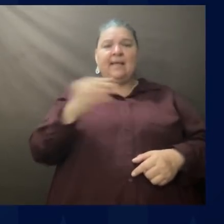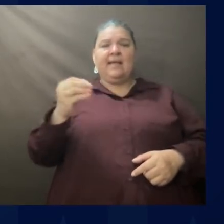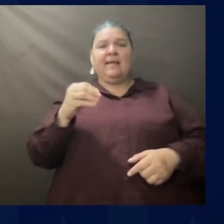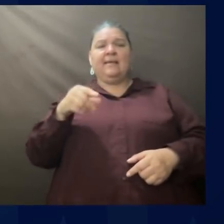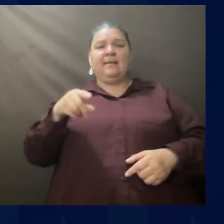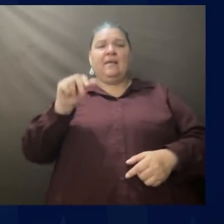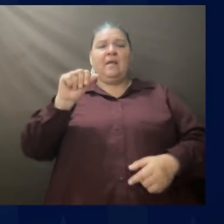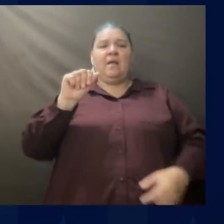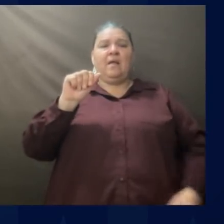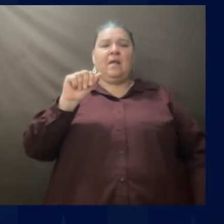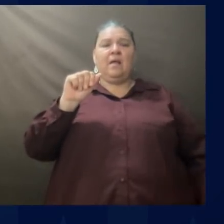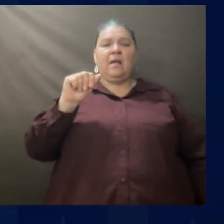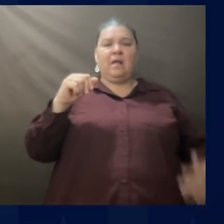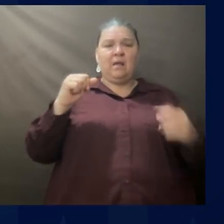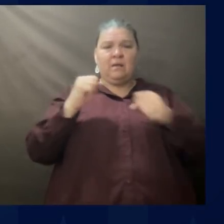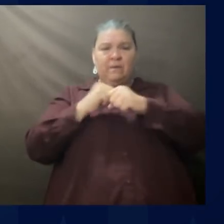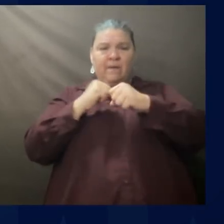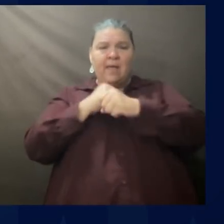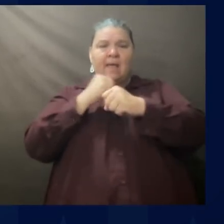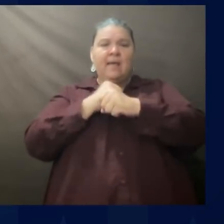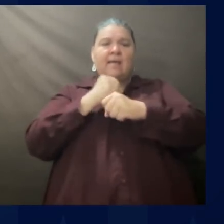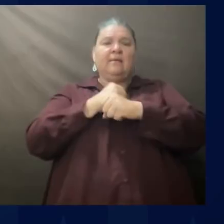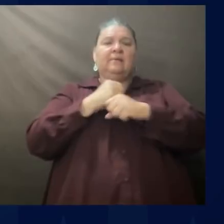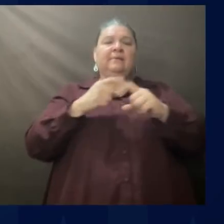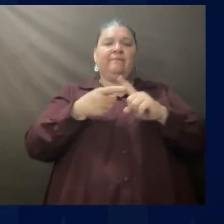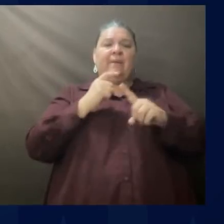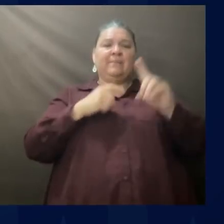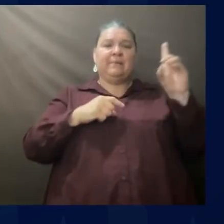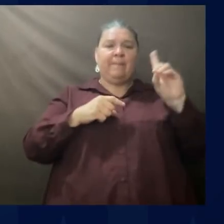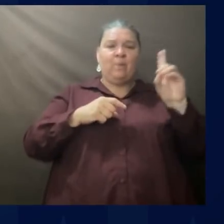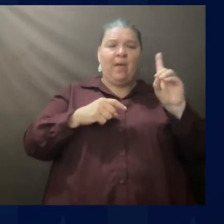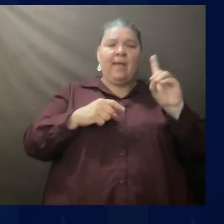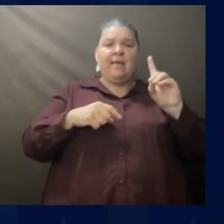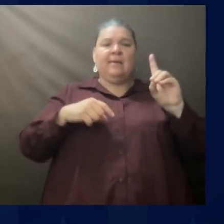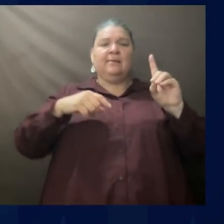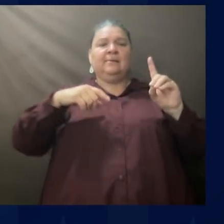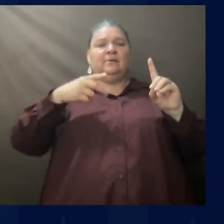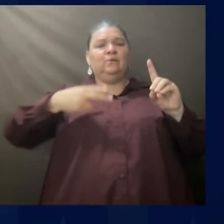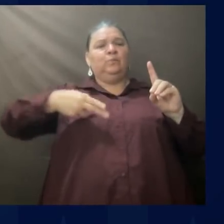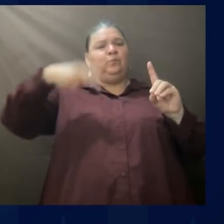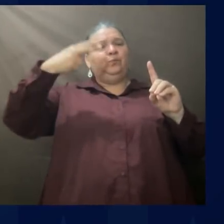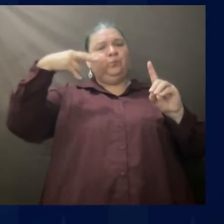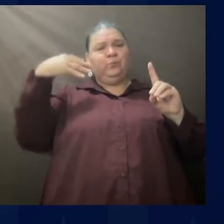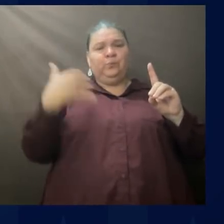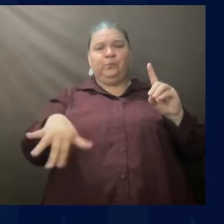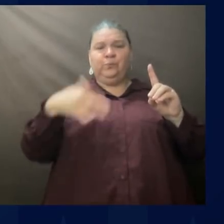We draw inspiration from the unity of our allies and partners. And we draw strength from the men